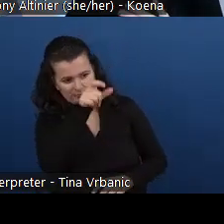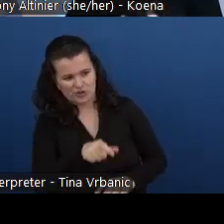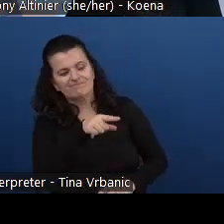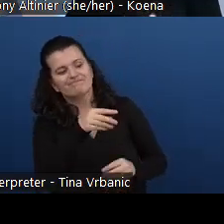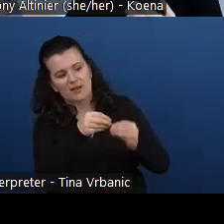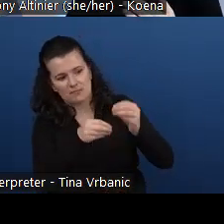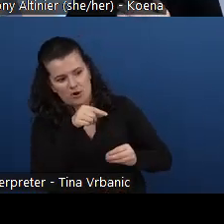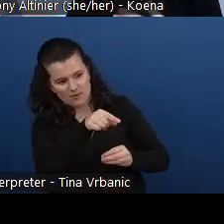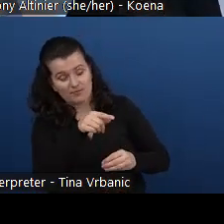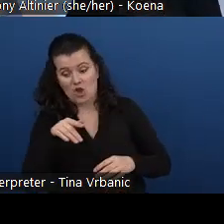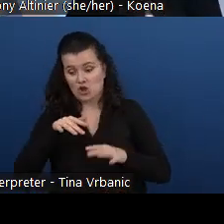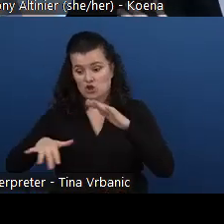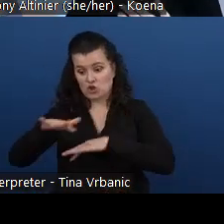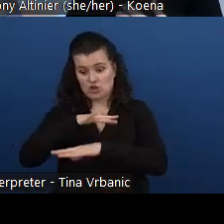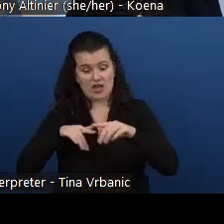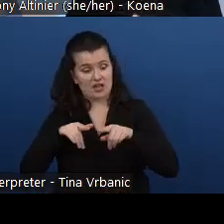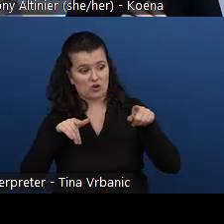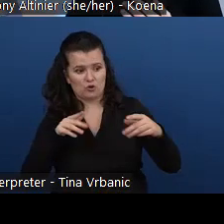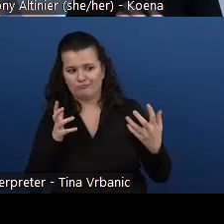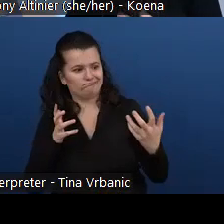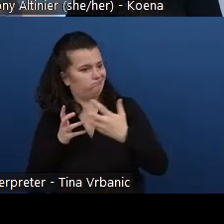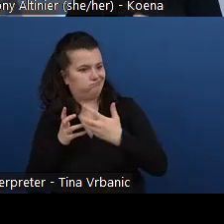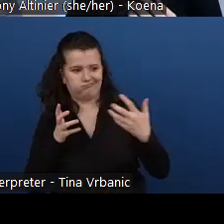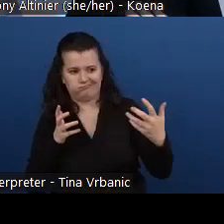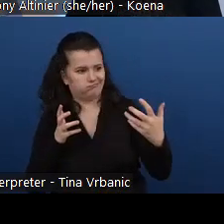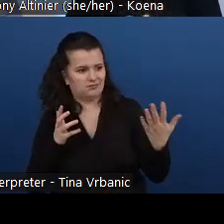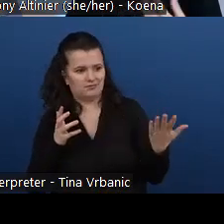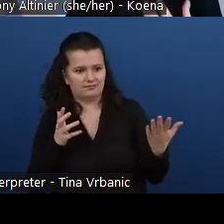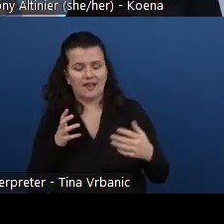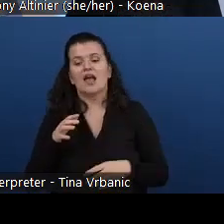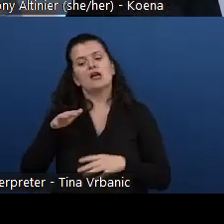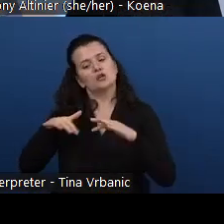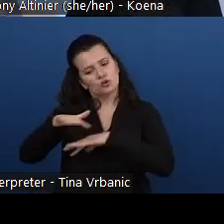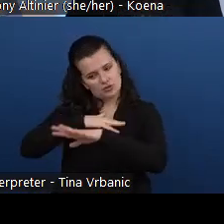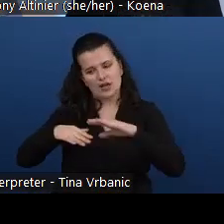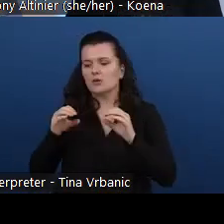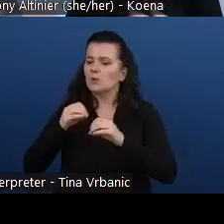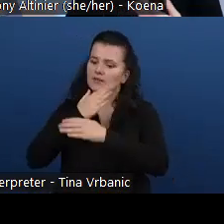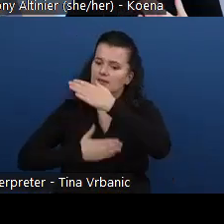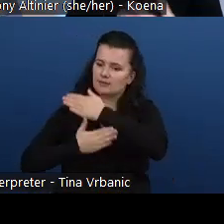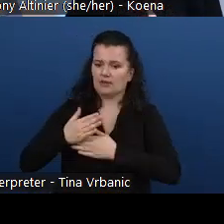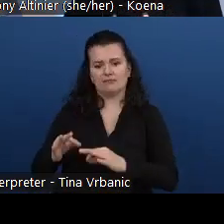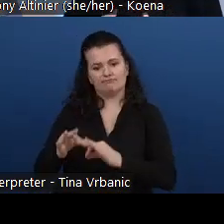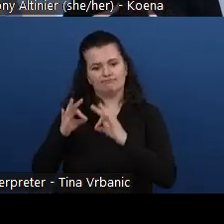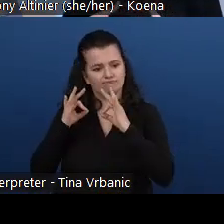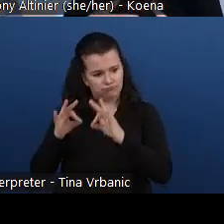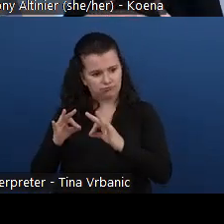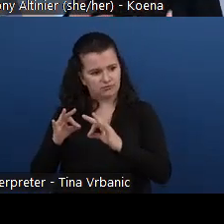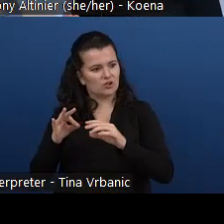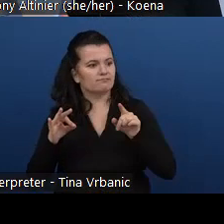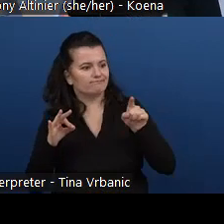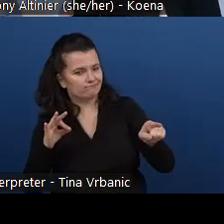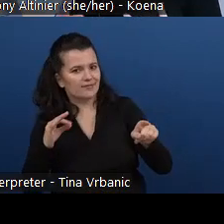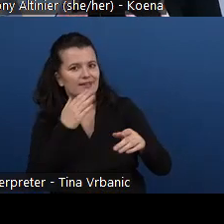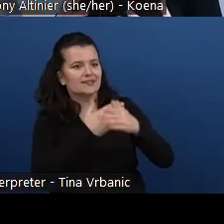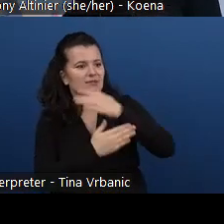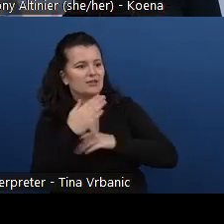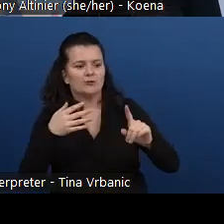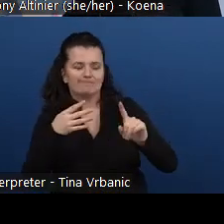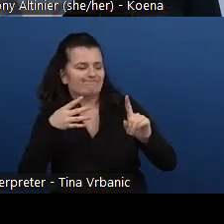The society was made for people who are not disabled, and we hold the social policies